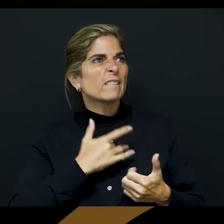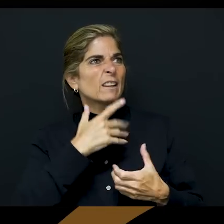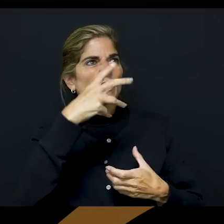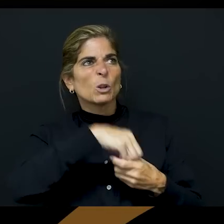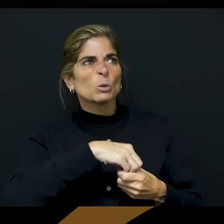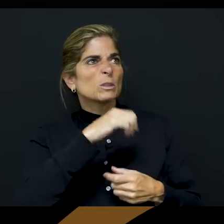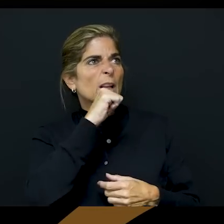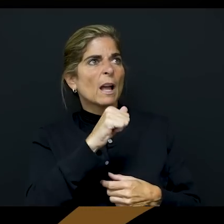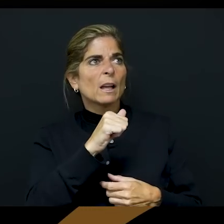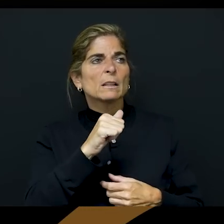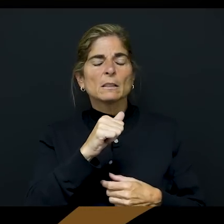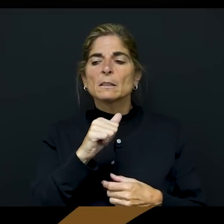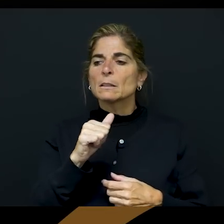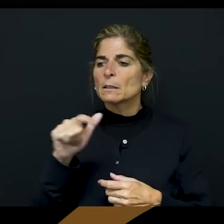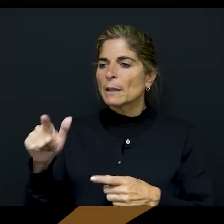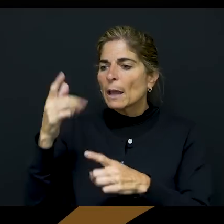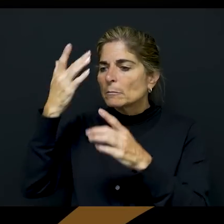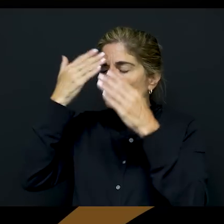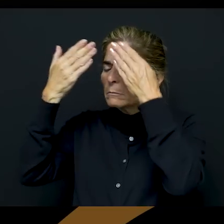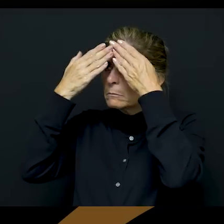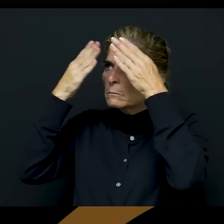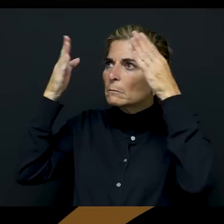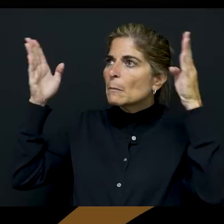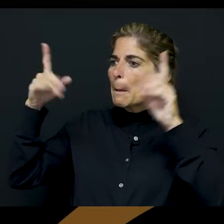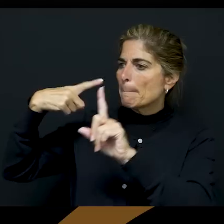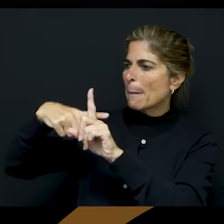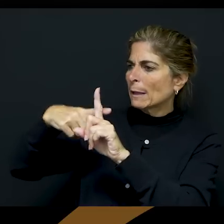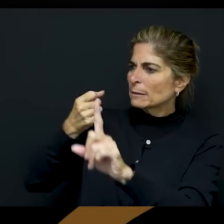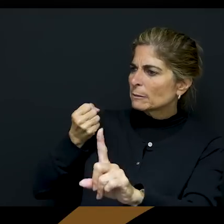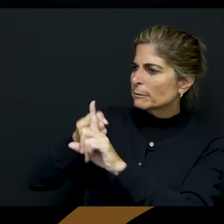I touched their heads by showing them the potential positive business impact